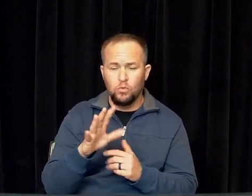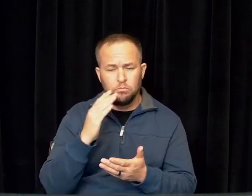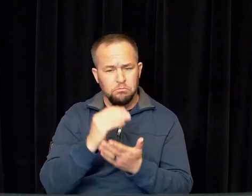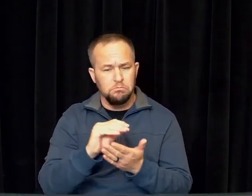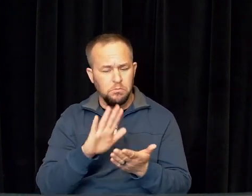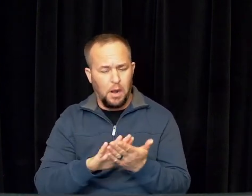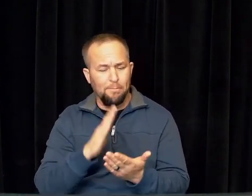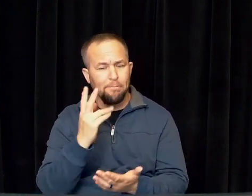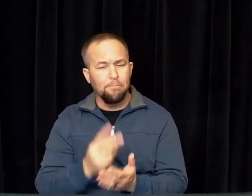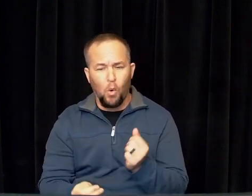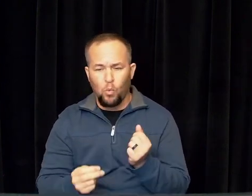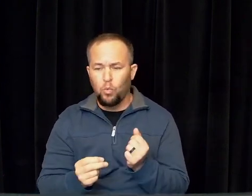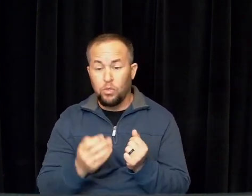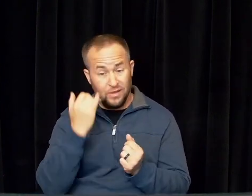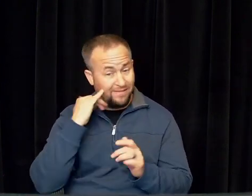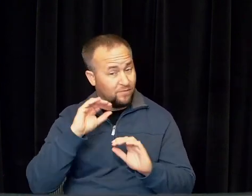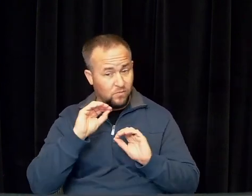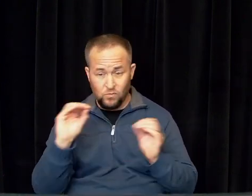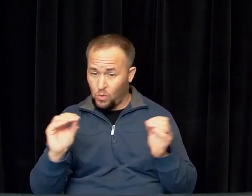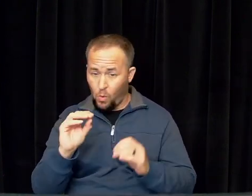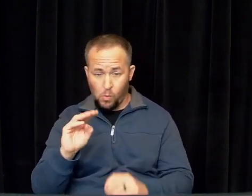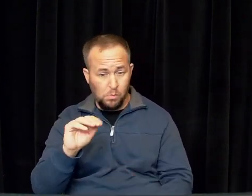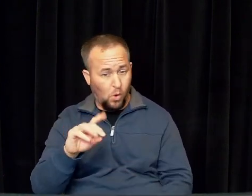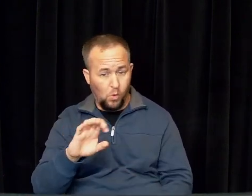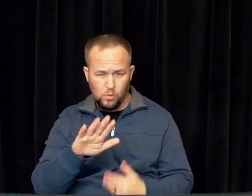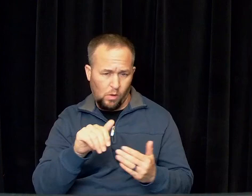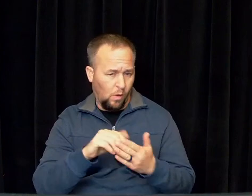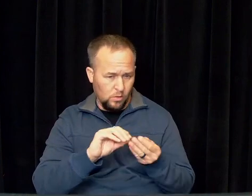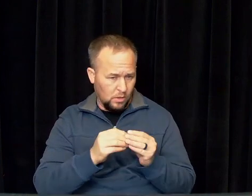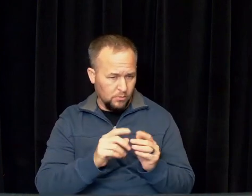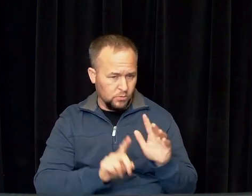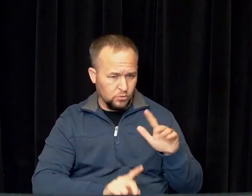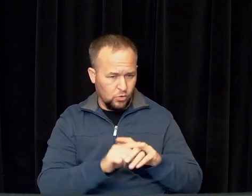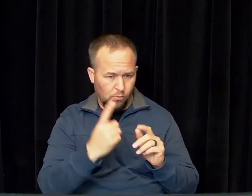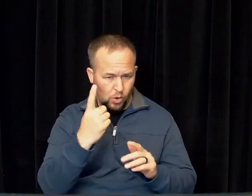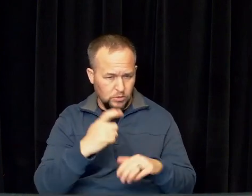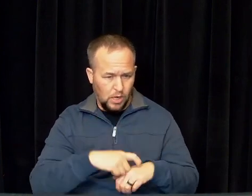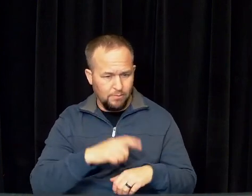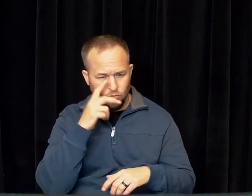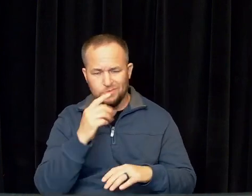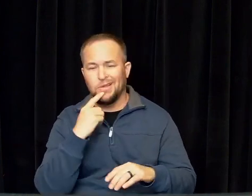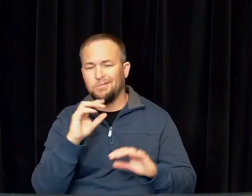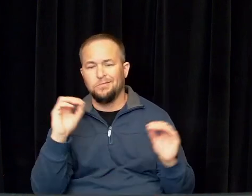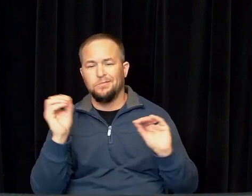But then, if there's no mode and all numbers just occur once, you would just say "no mode".